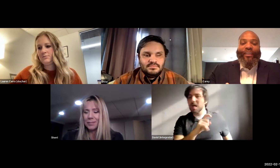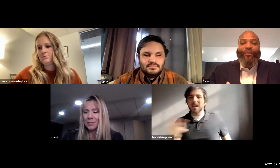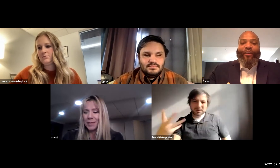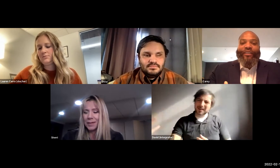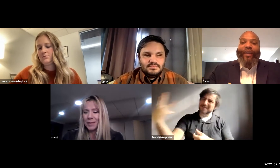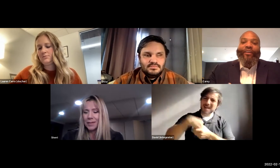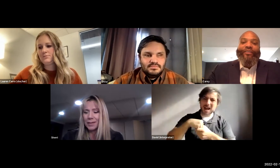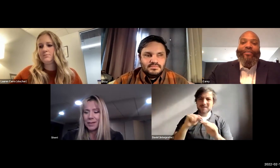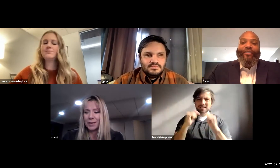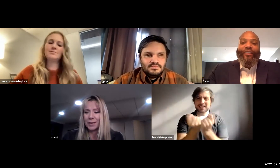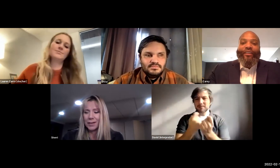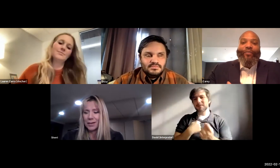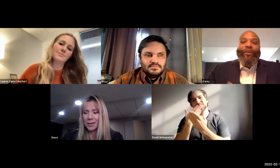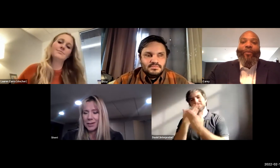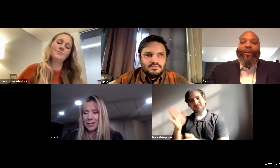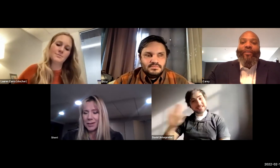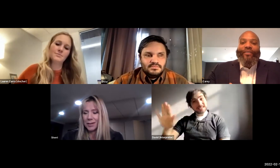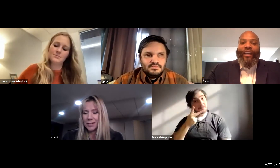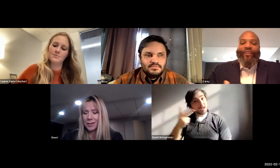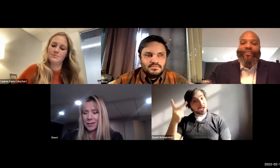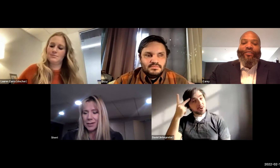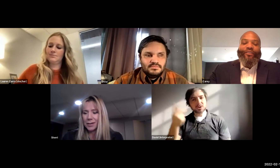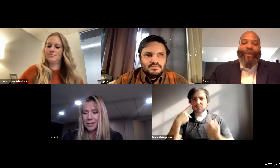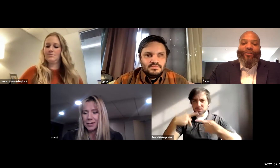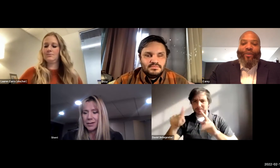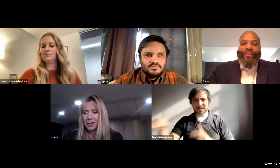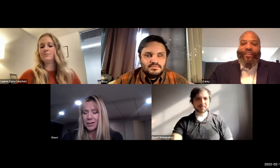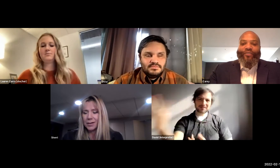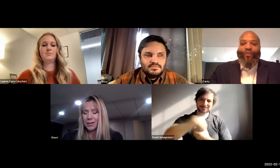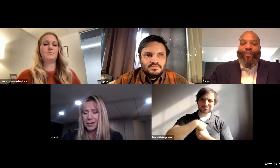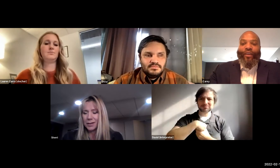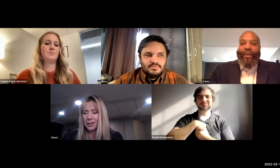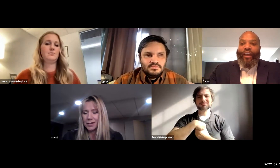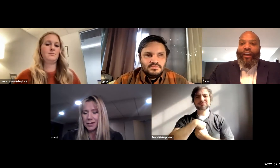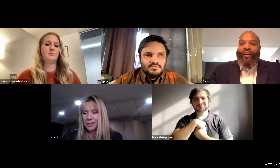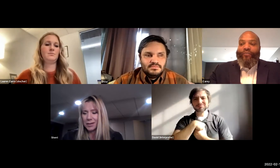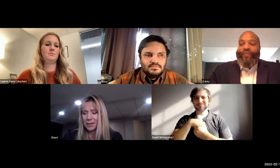his parents allowed us to be part of his life and maturation and growing, as